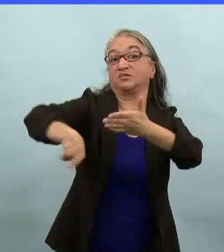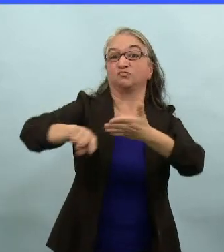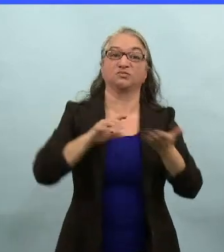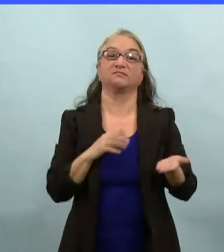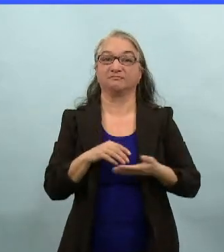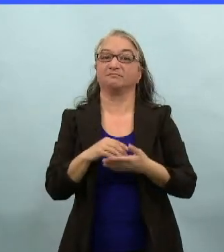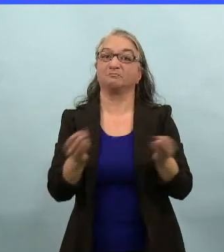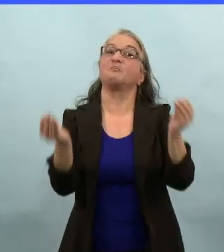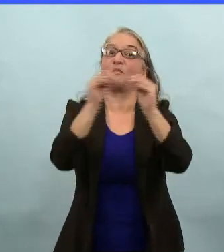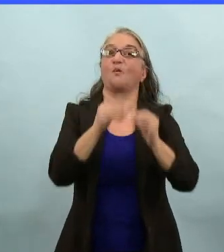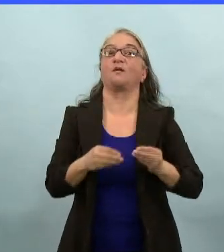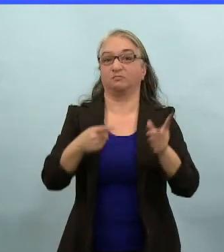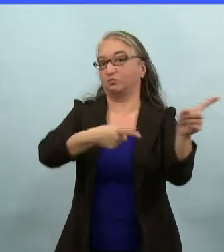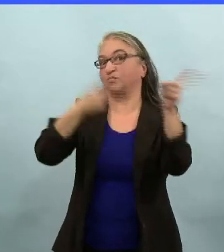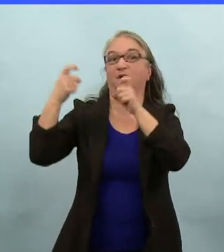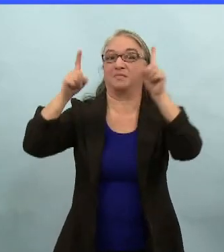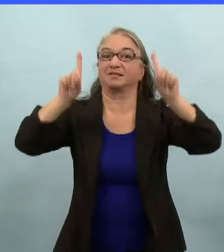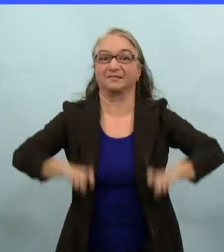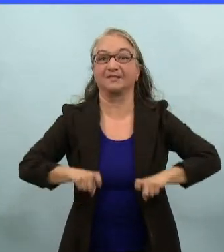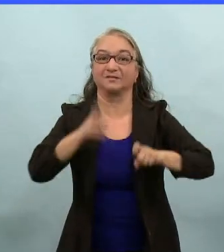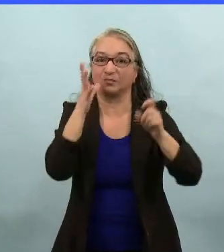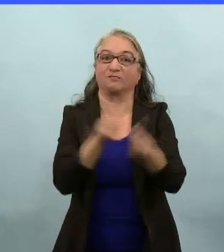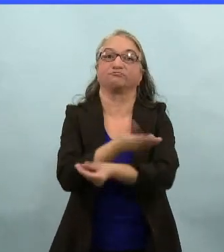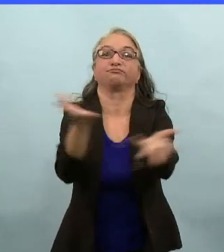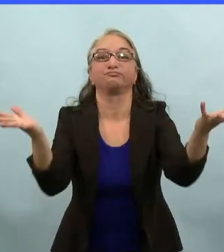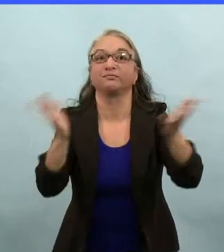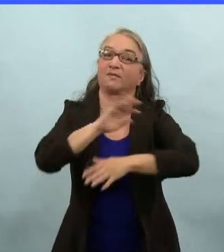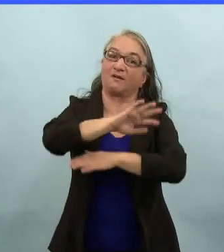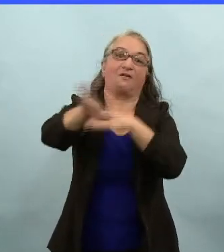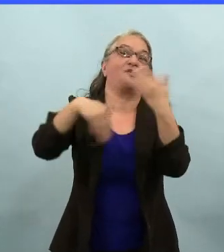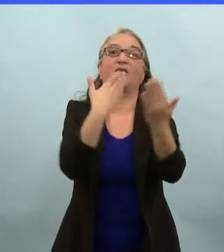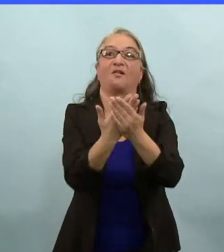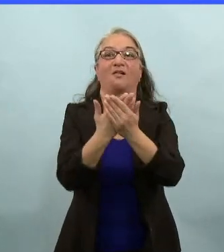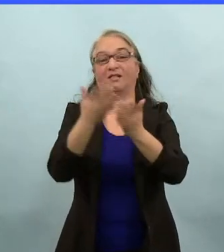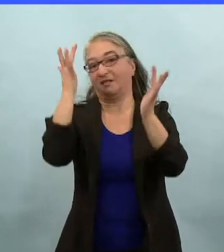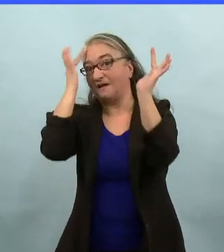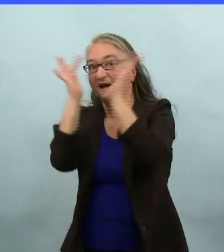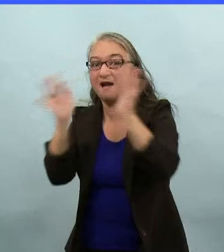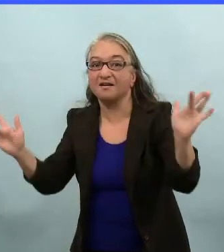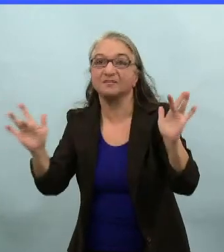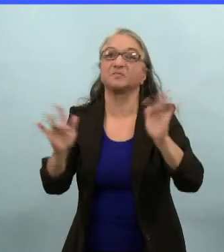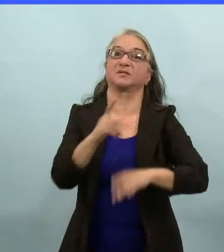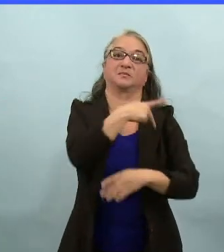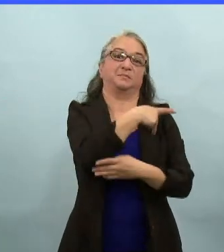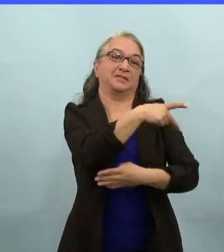include all designated staff in critical service areas who are symptomatic and work directly